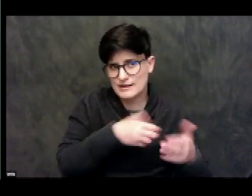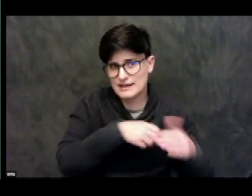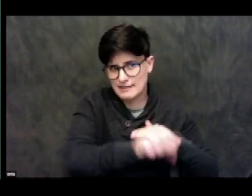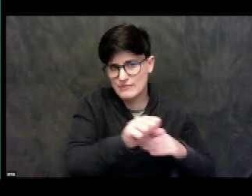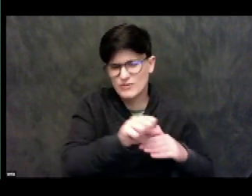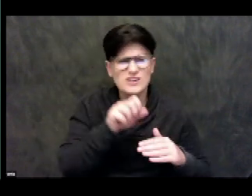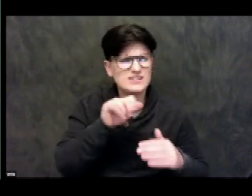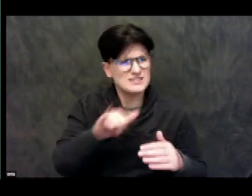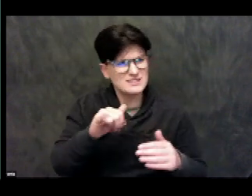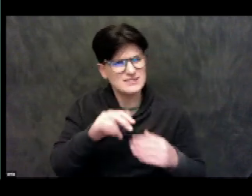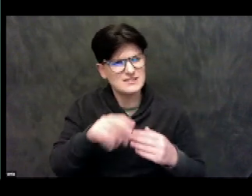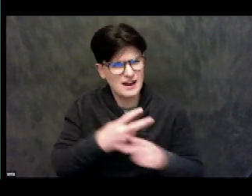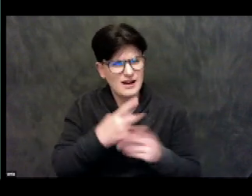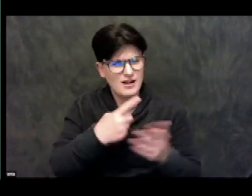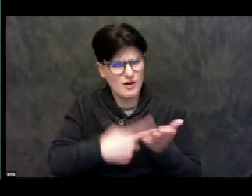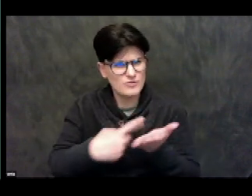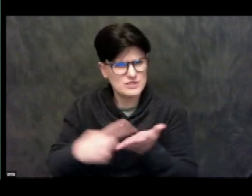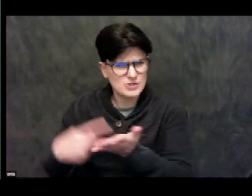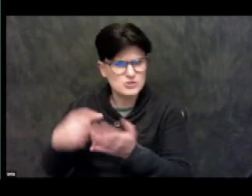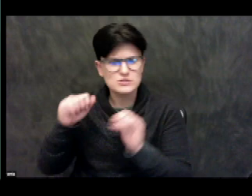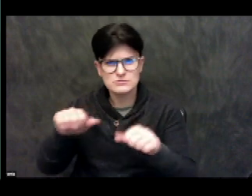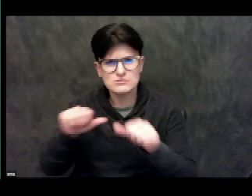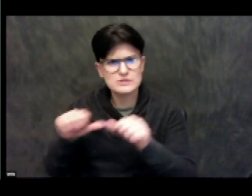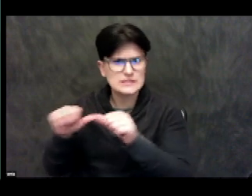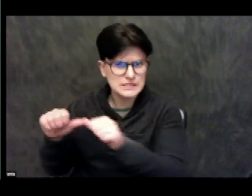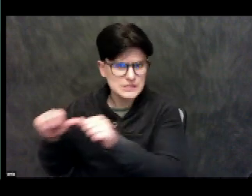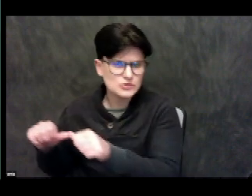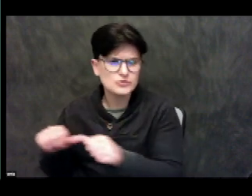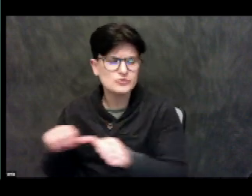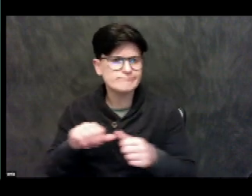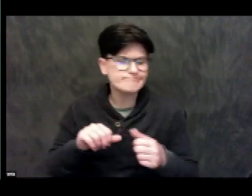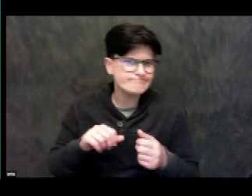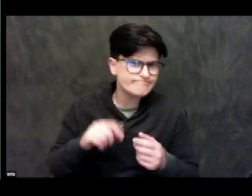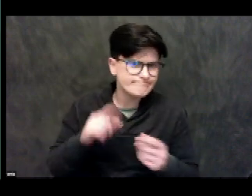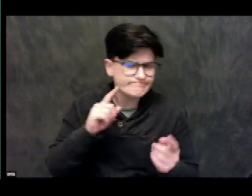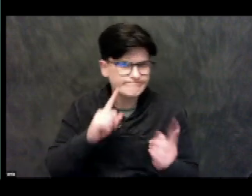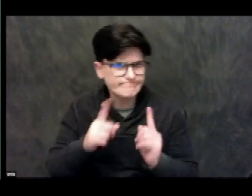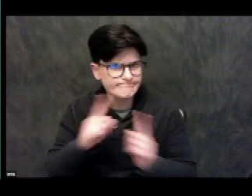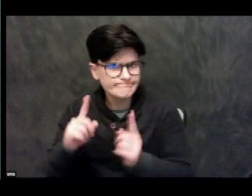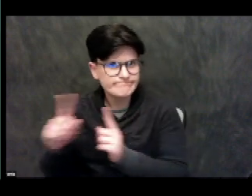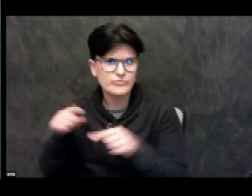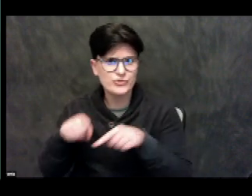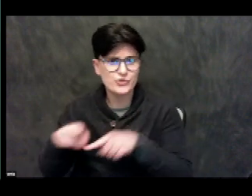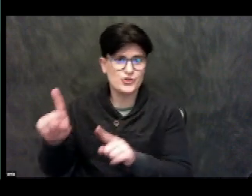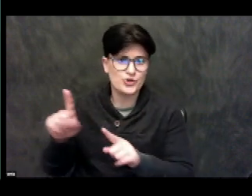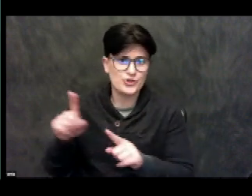be discussed throughout the prenatal visits. I just highlighted some quotes on a qualitative study that had